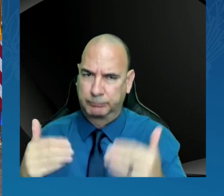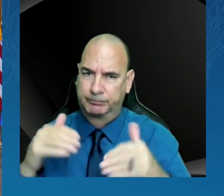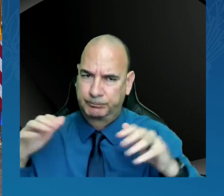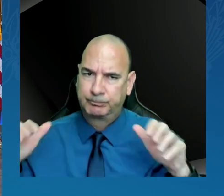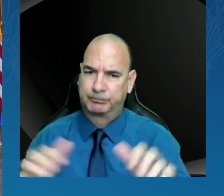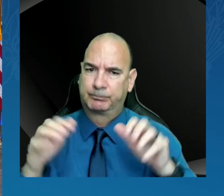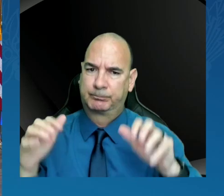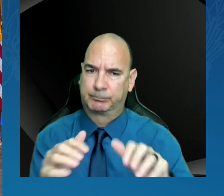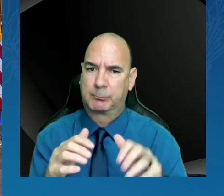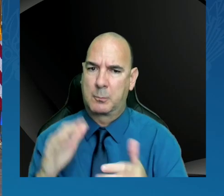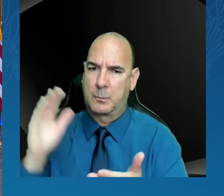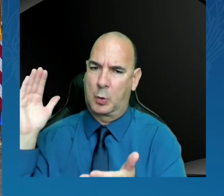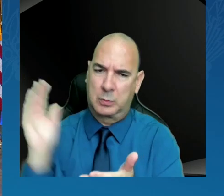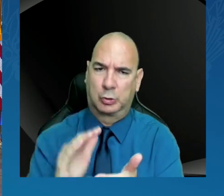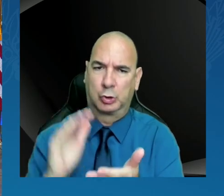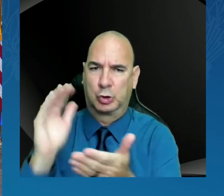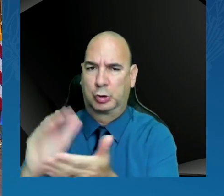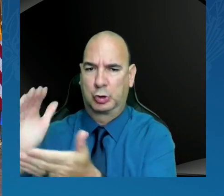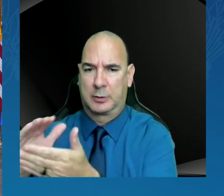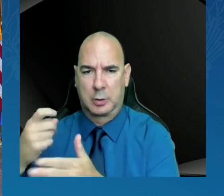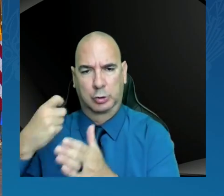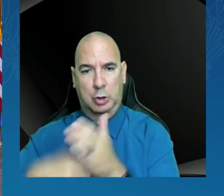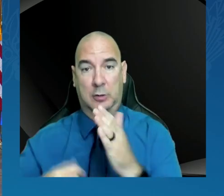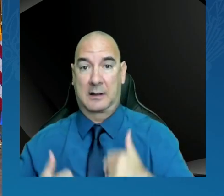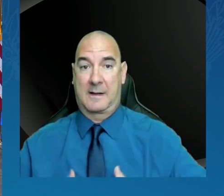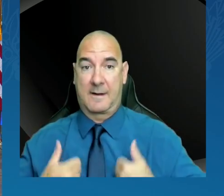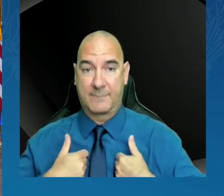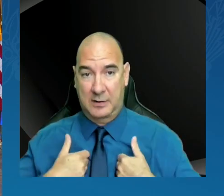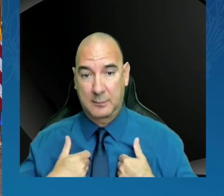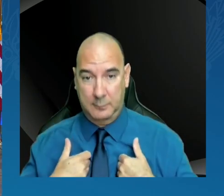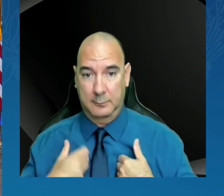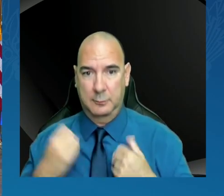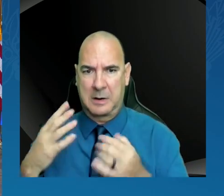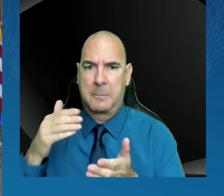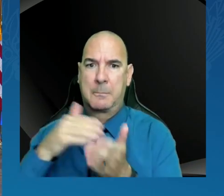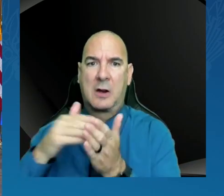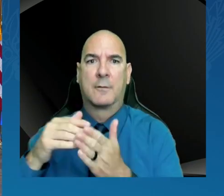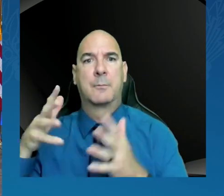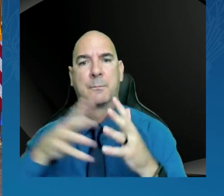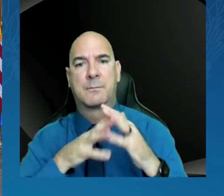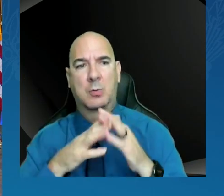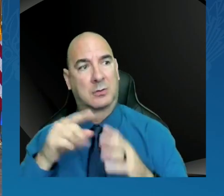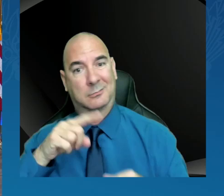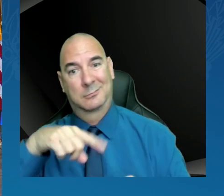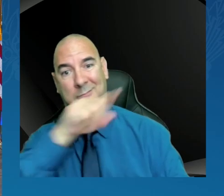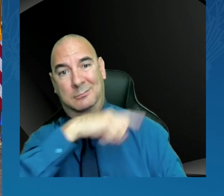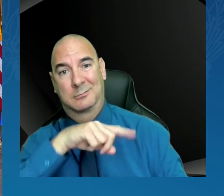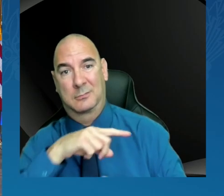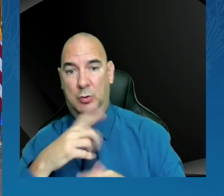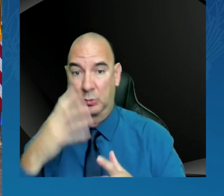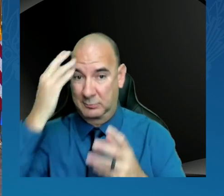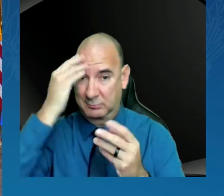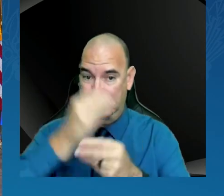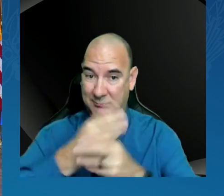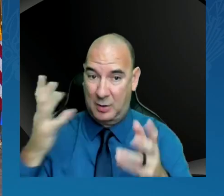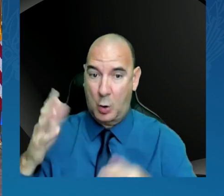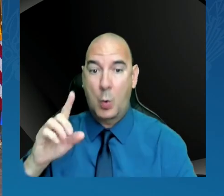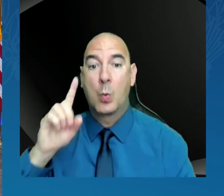millions of Americans. We are releasing 1 million barrels of oil a day from the Strategic Petroleum Reserve